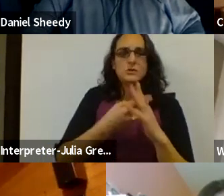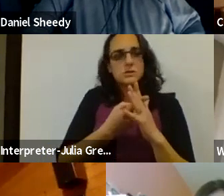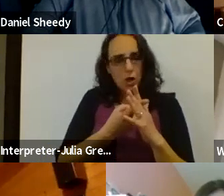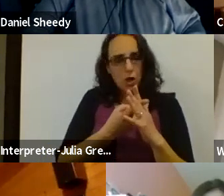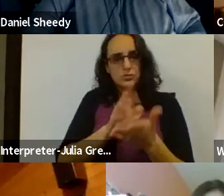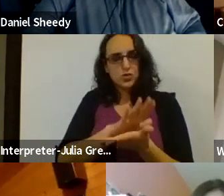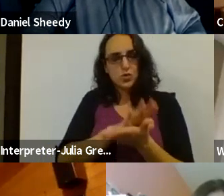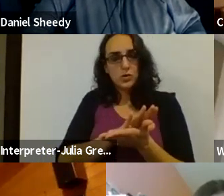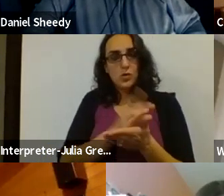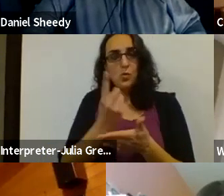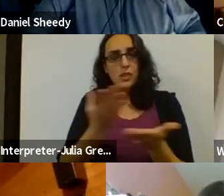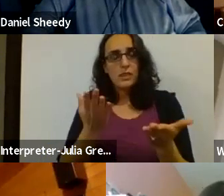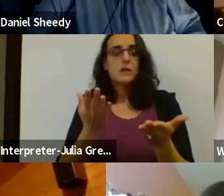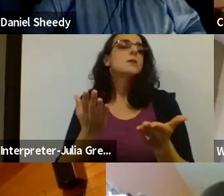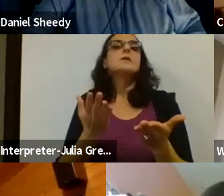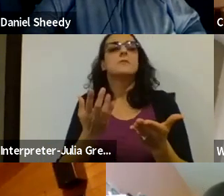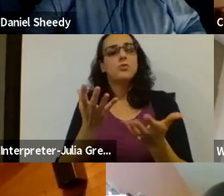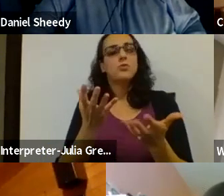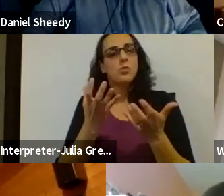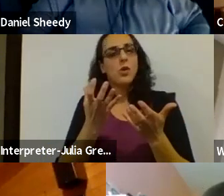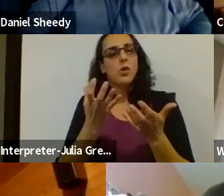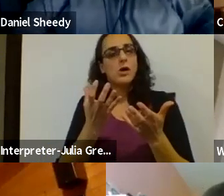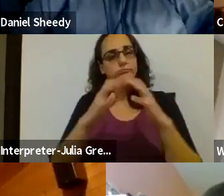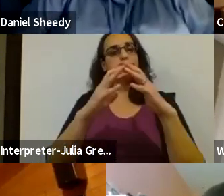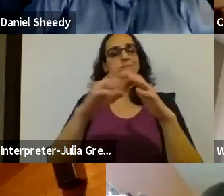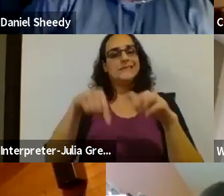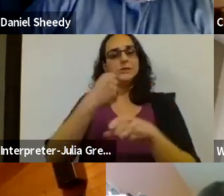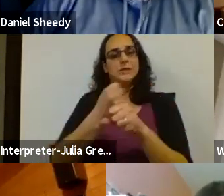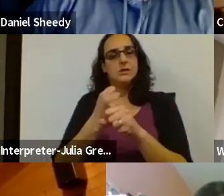Karen Winsper: One thing that's we launched this year that we have found to be